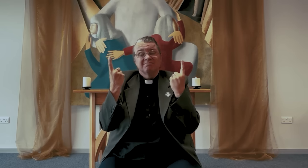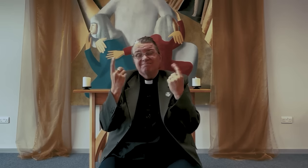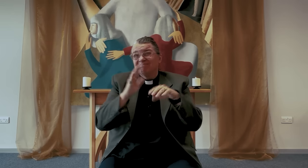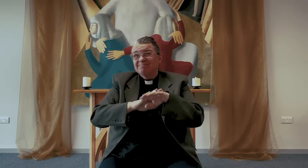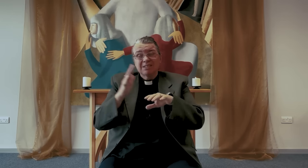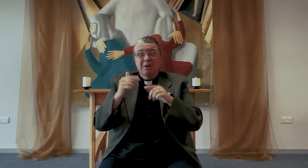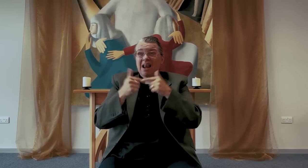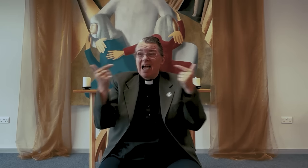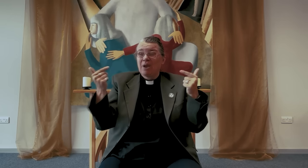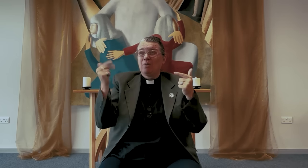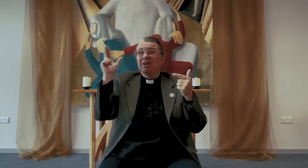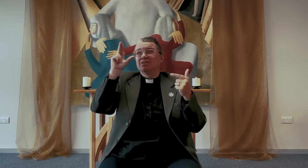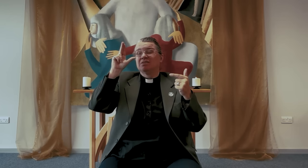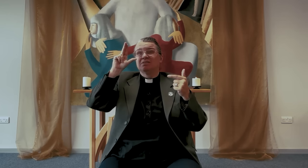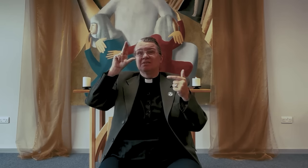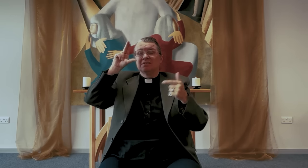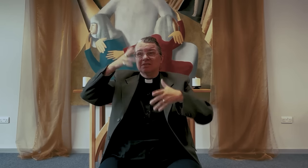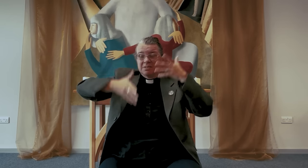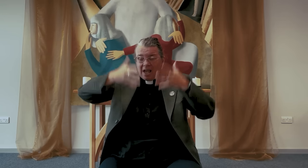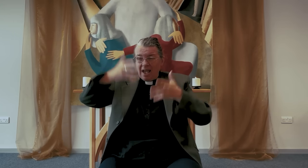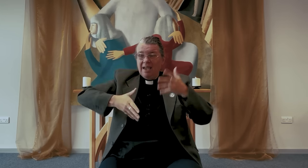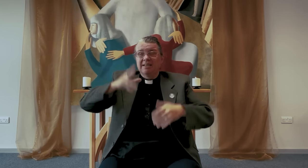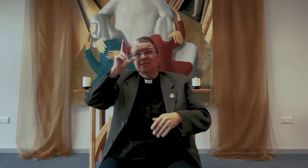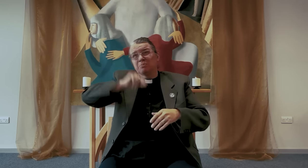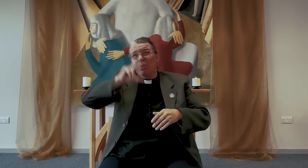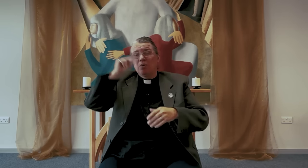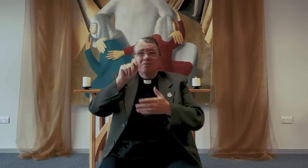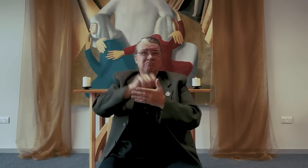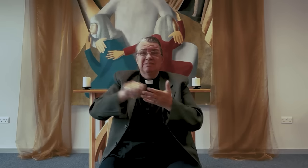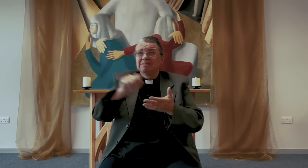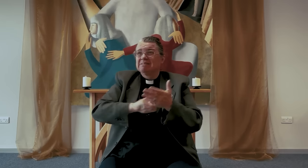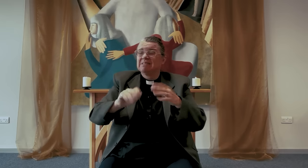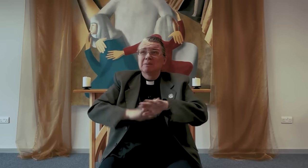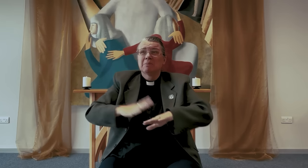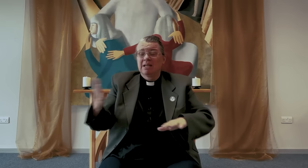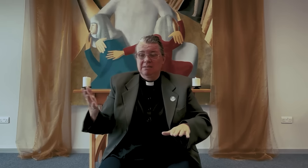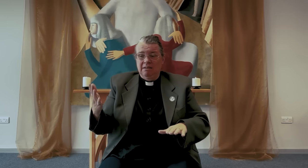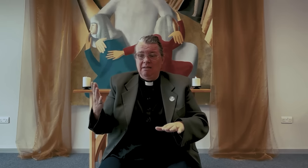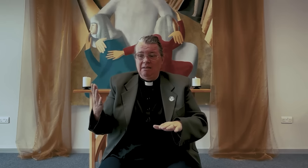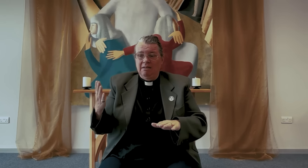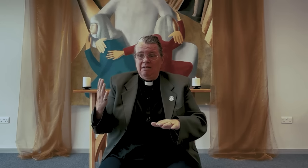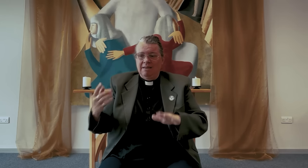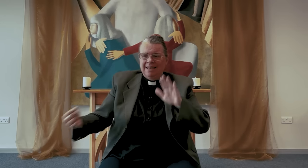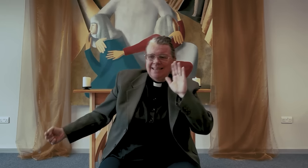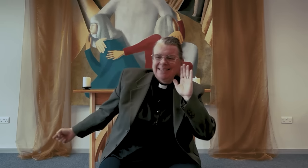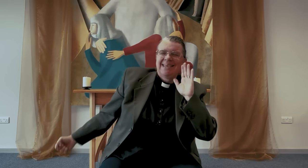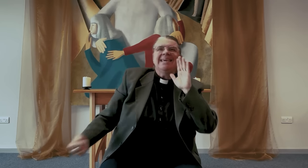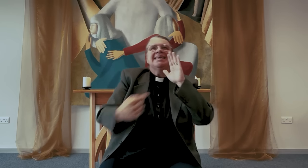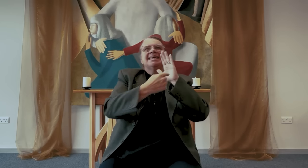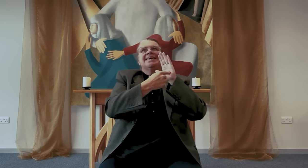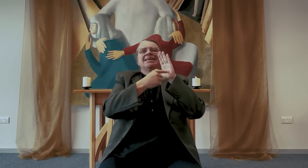whether that language is spoken, written, or signed. Clear understanding is key.